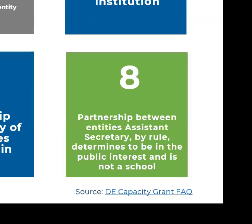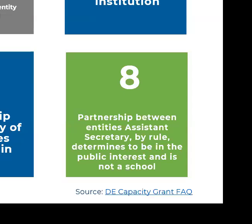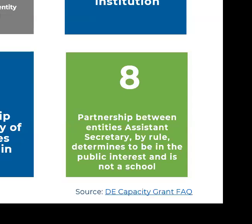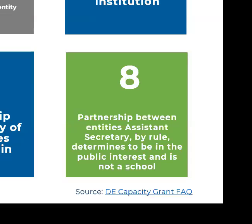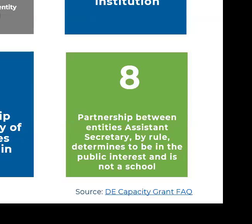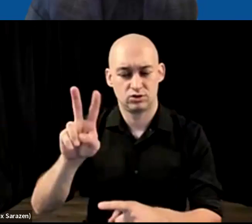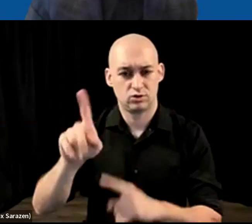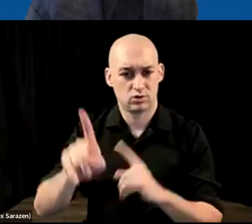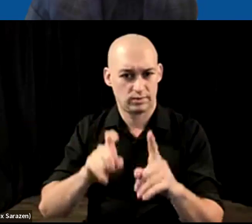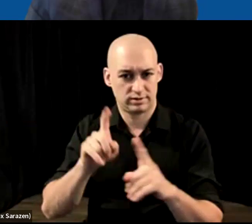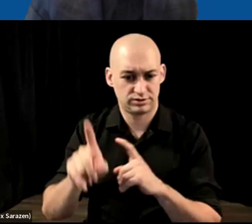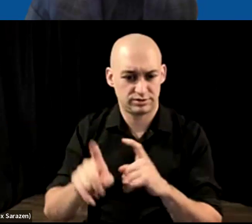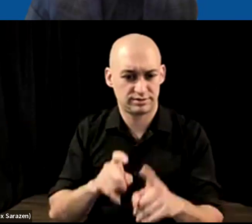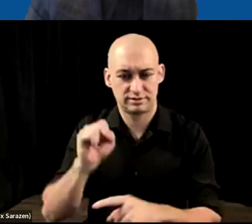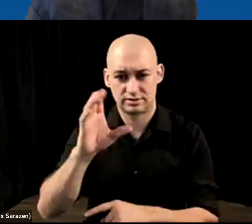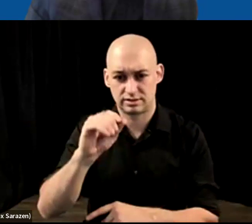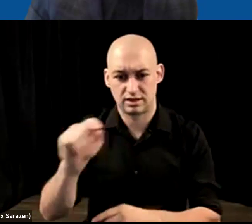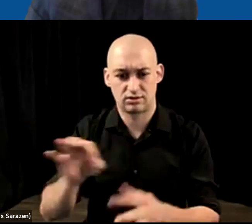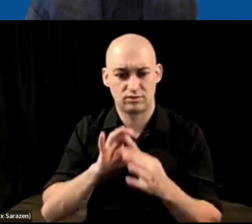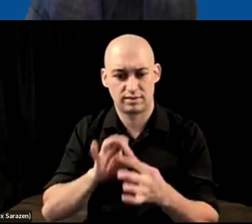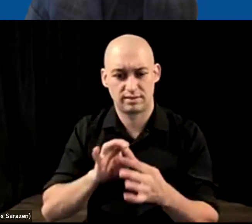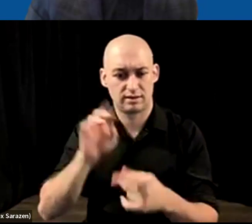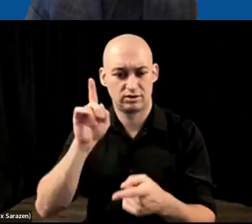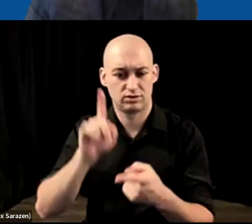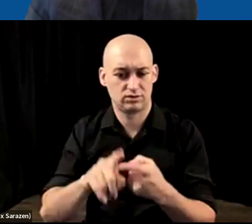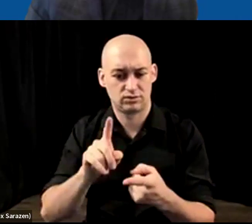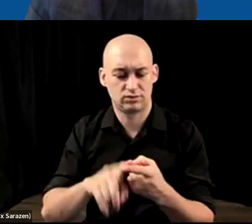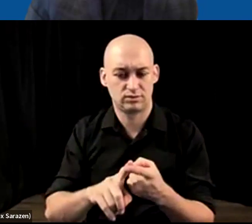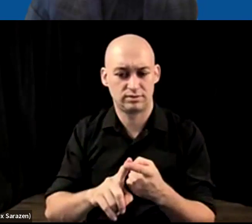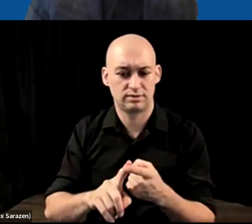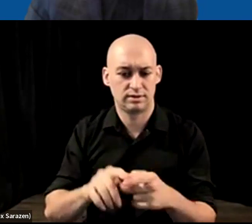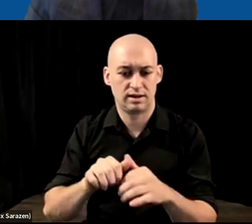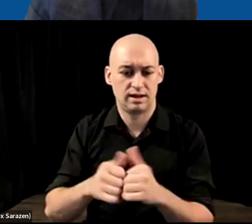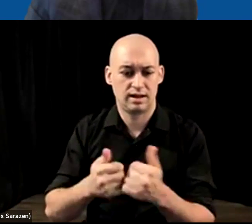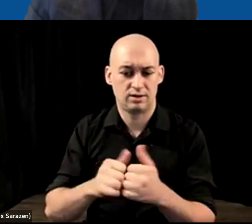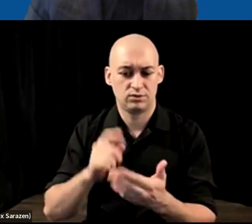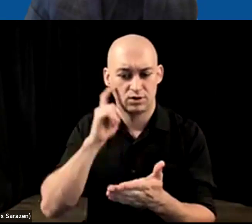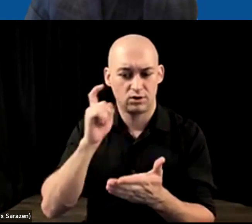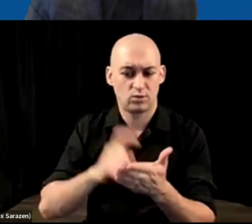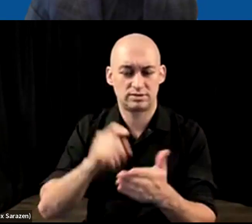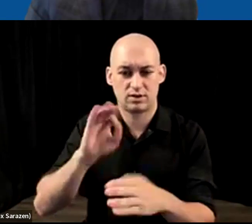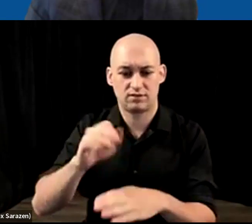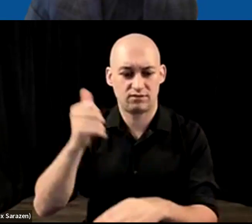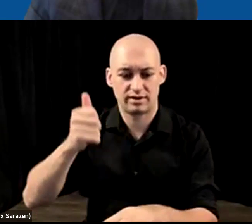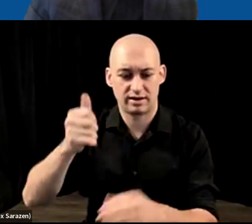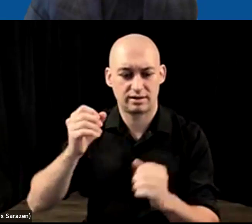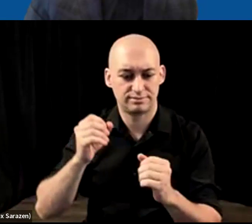questions, Scott, that relate to how the notice of funding opportunity discusses